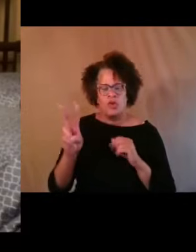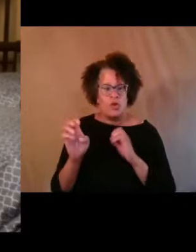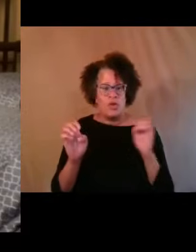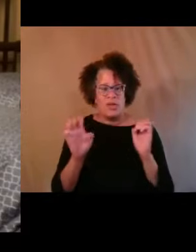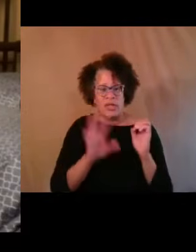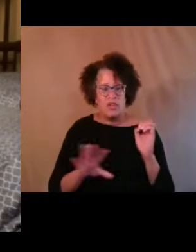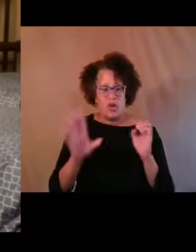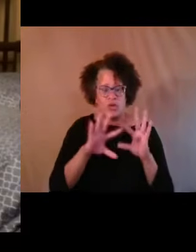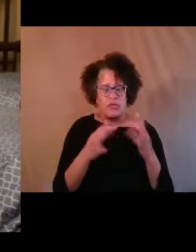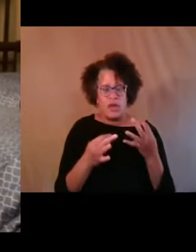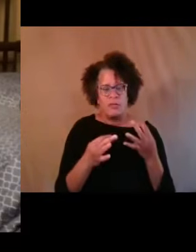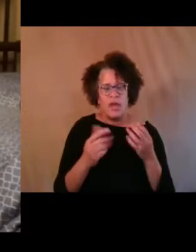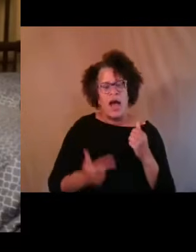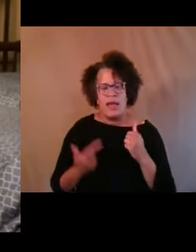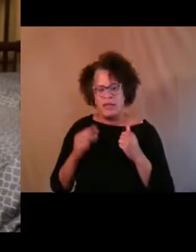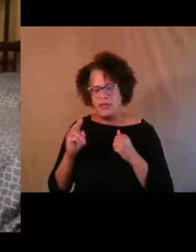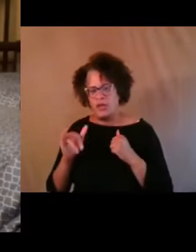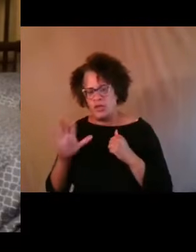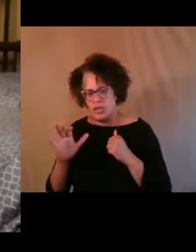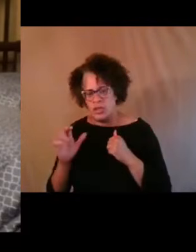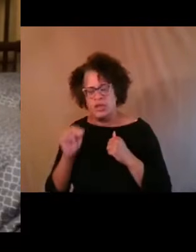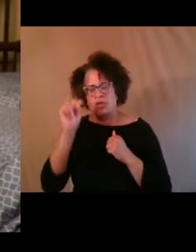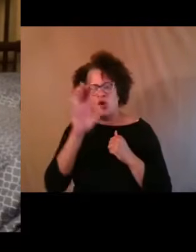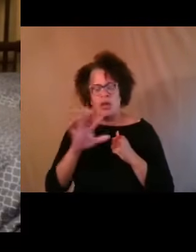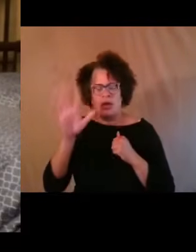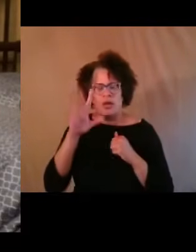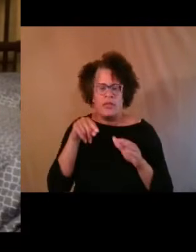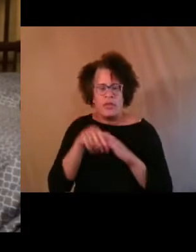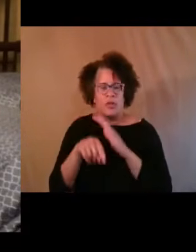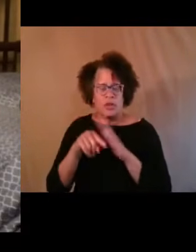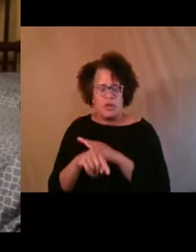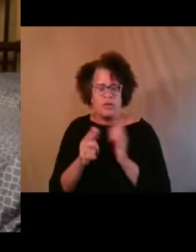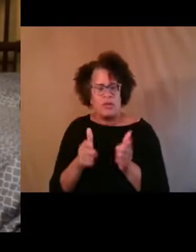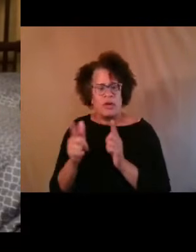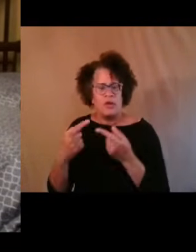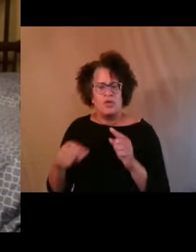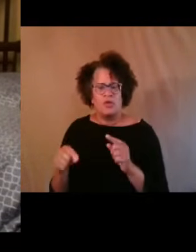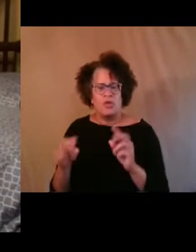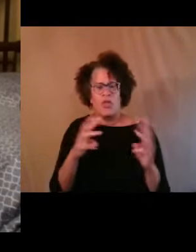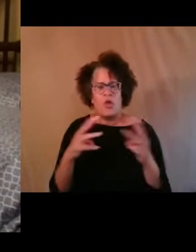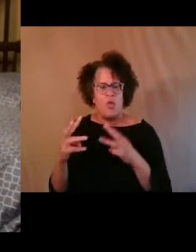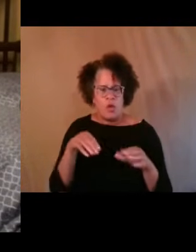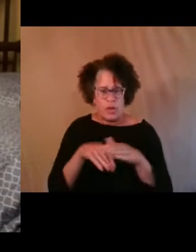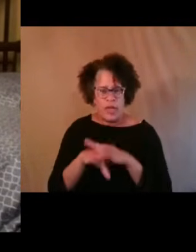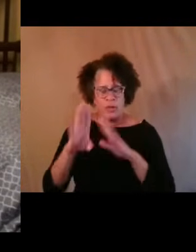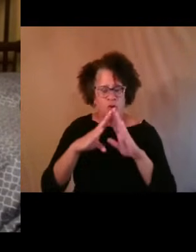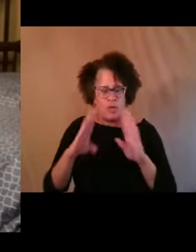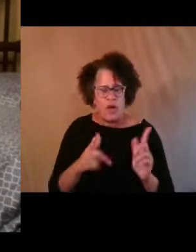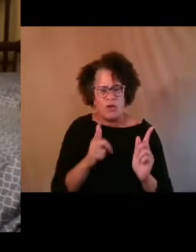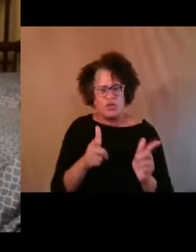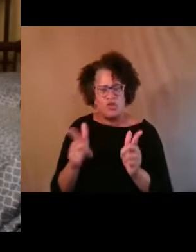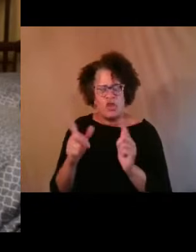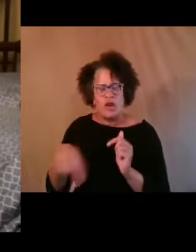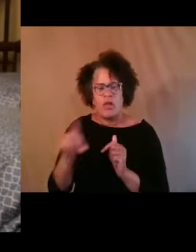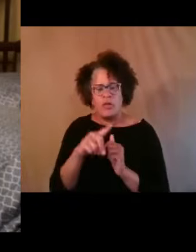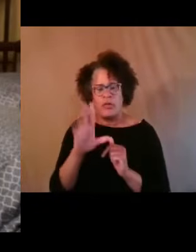my East Coast family in Upstate New York were massacred by a gunman during the war who came into their house and shot them all on Christmas Eve.